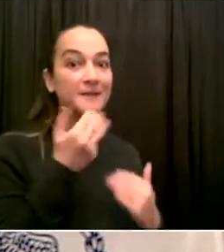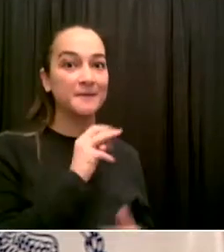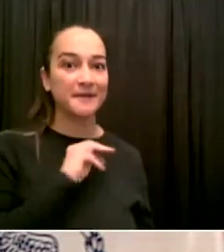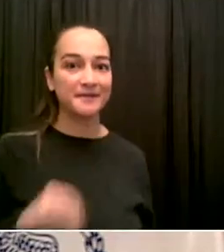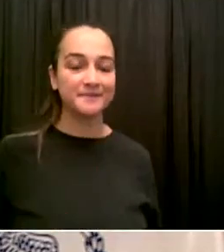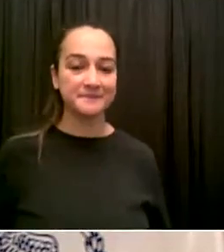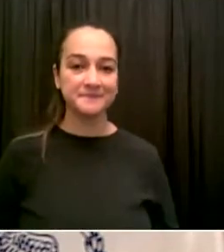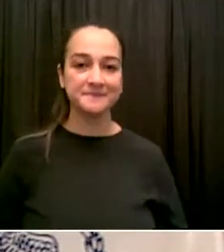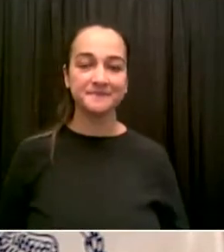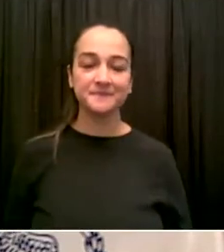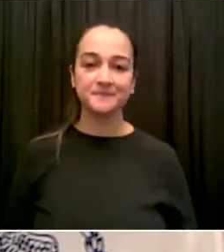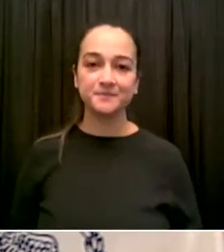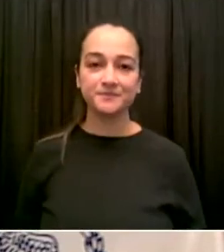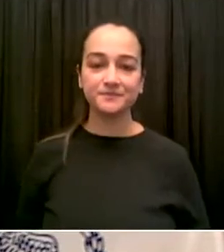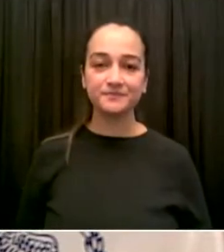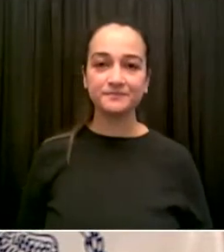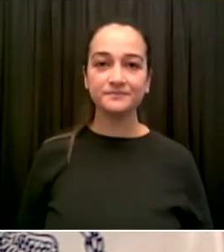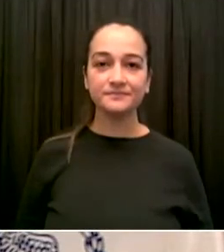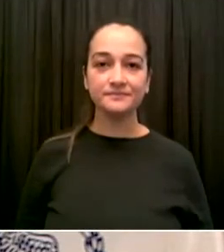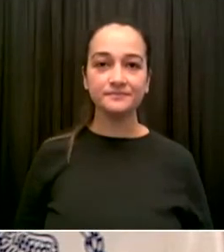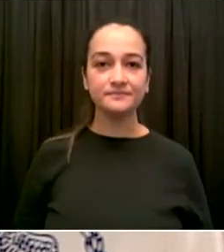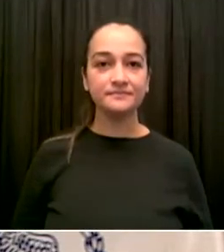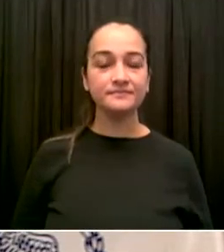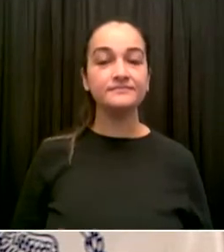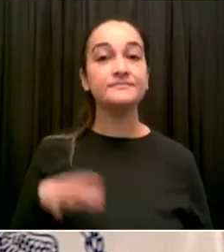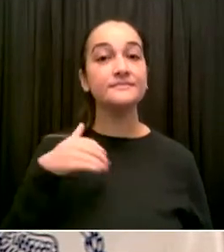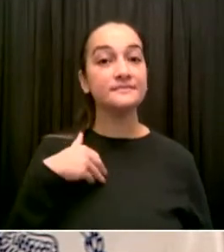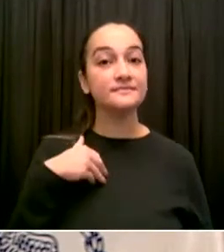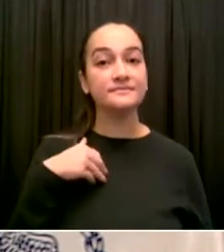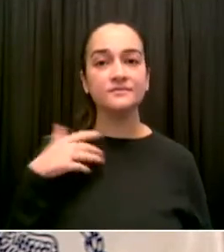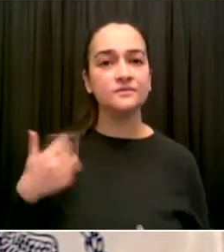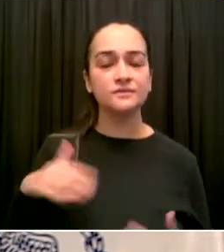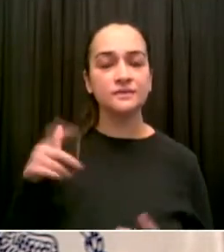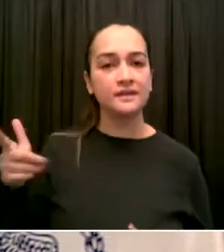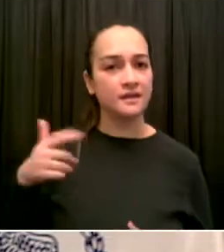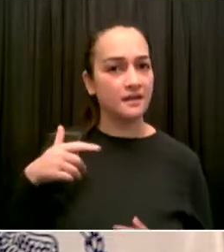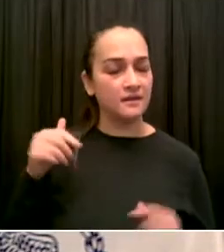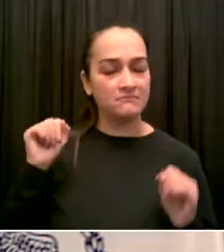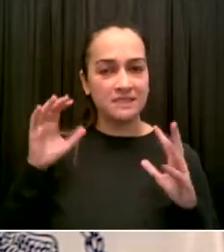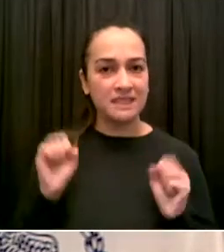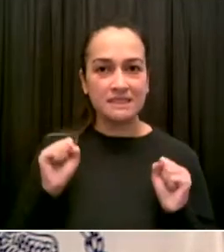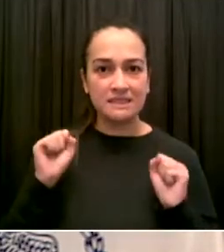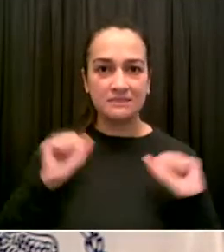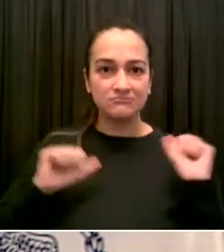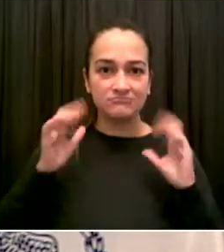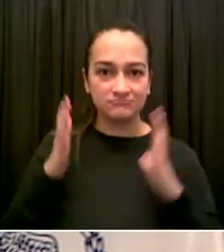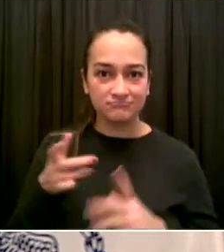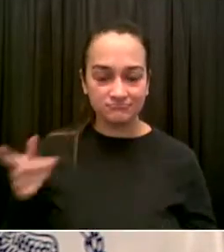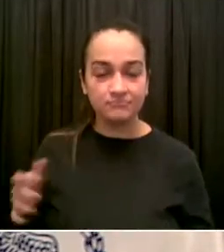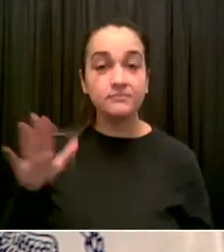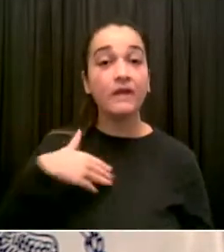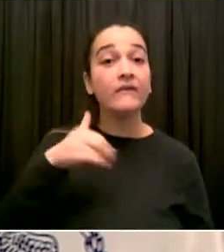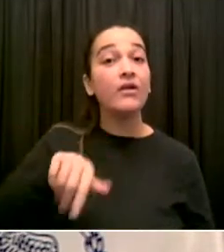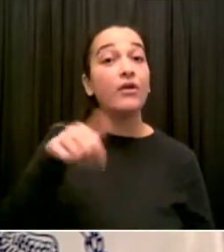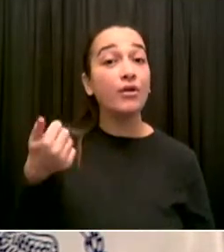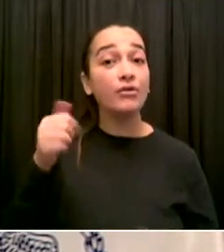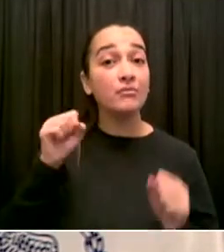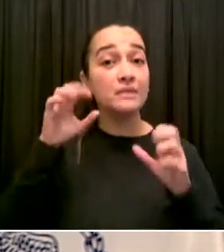FORWARD. THANK YOU SO MUCH.